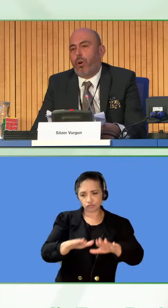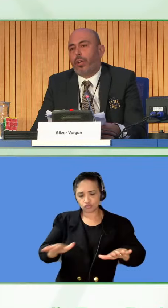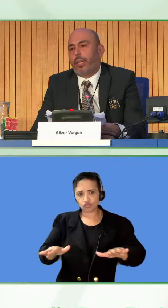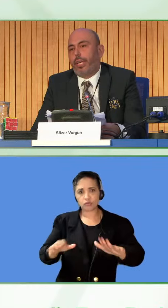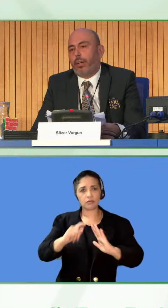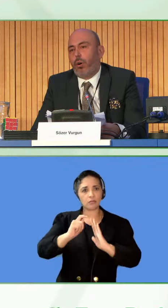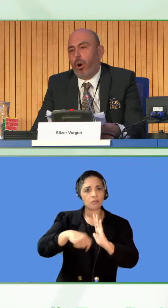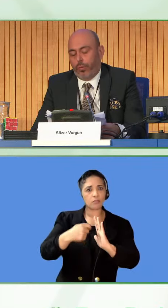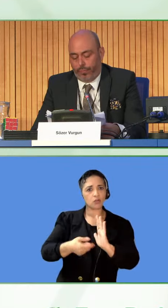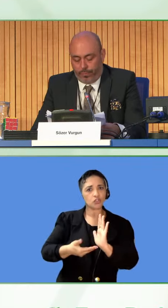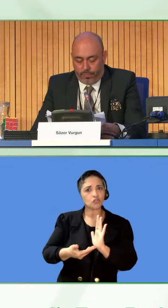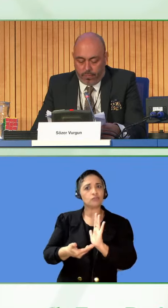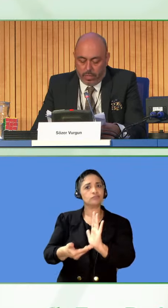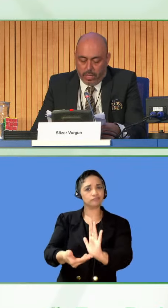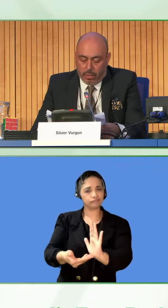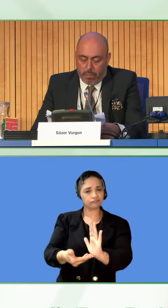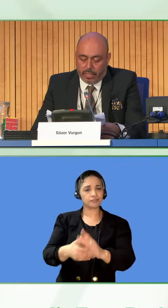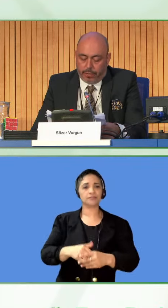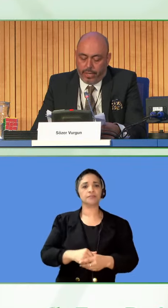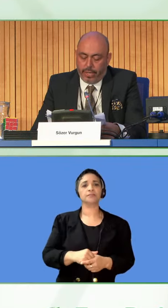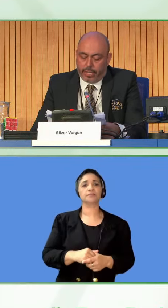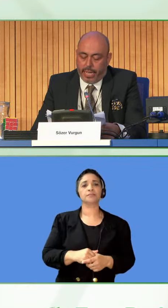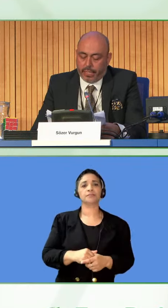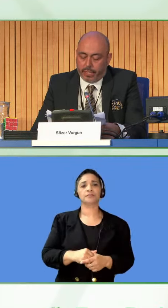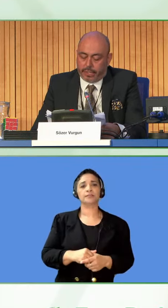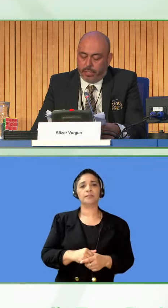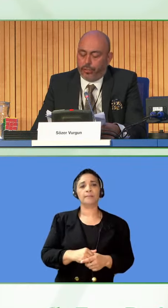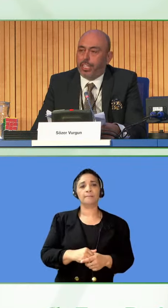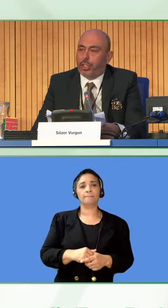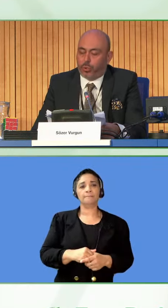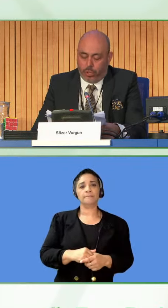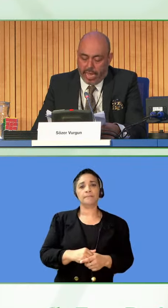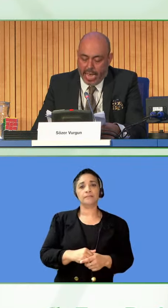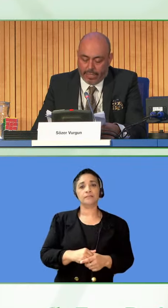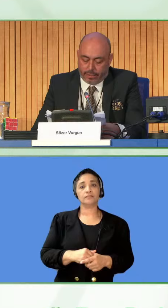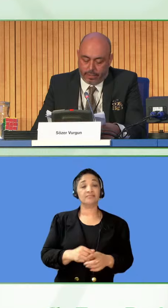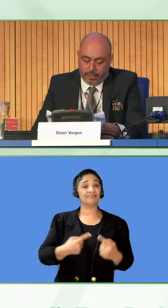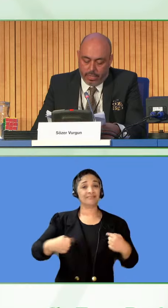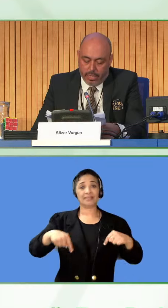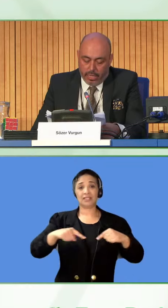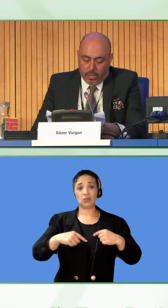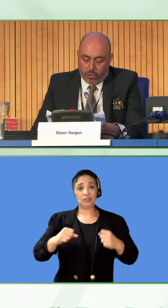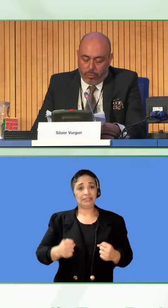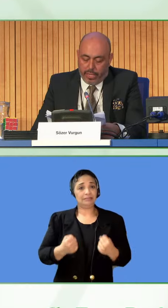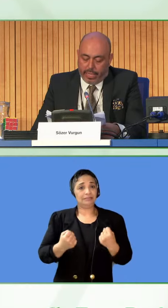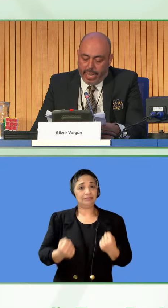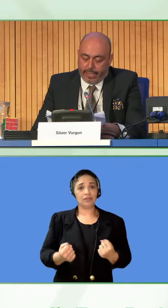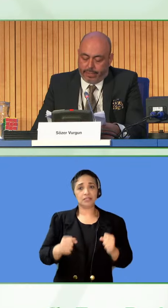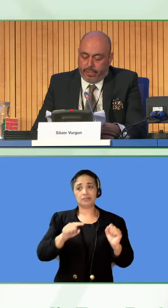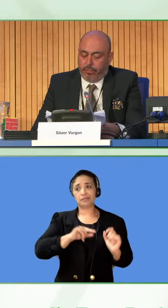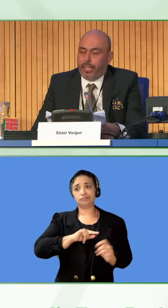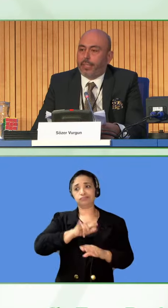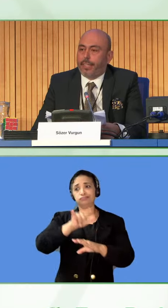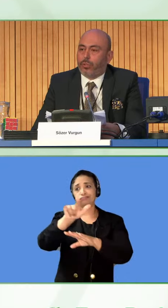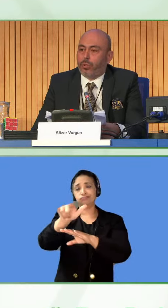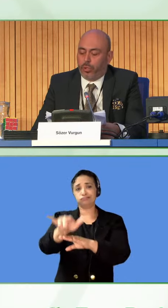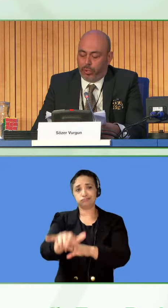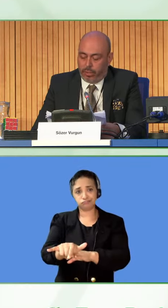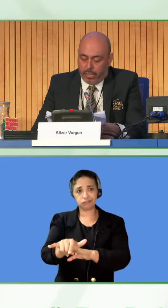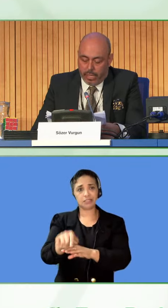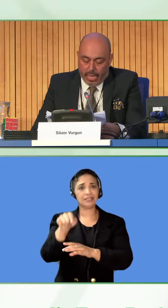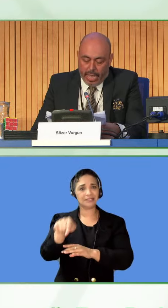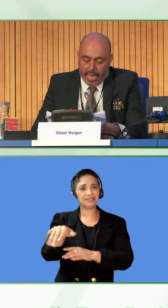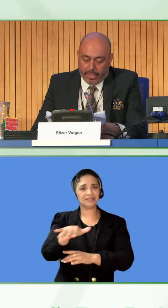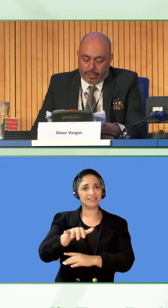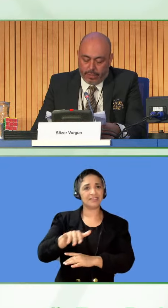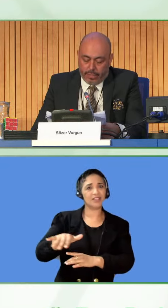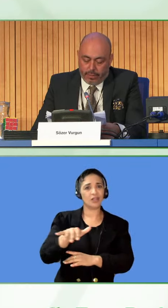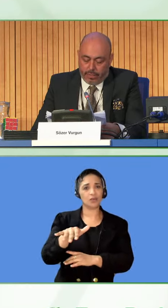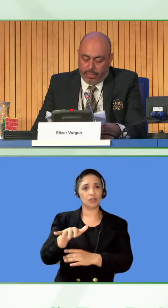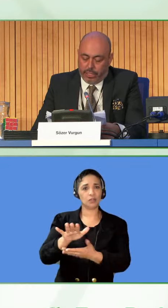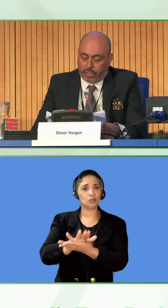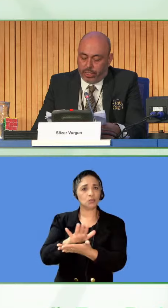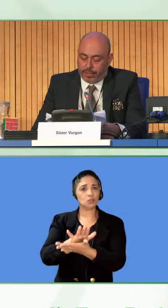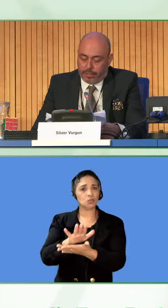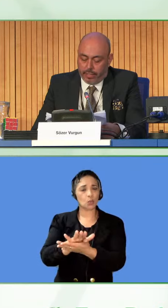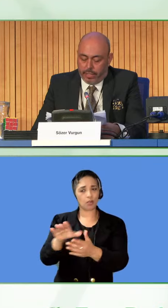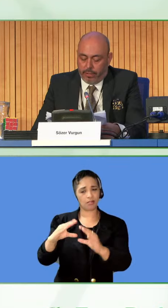working on, but we cannot reach the end, and communicate with the school and the teachers.